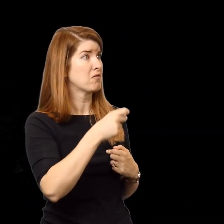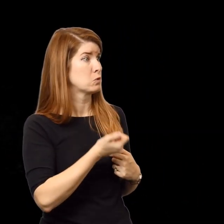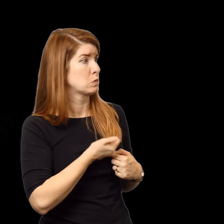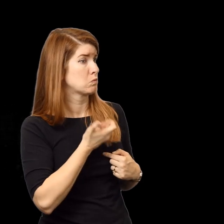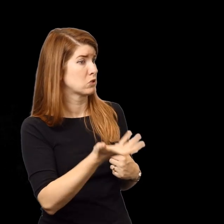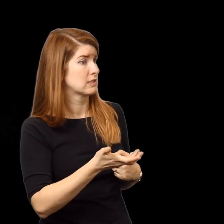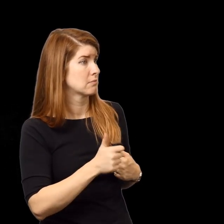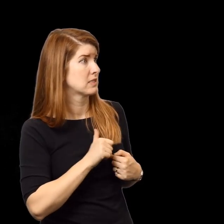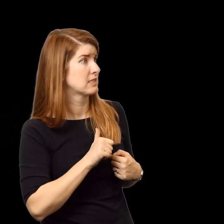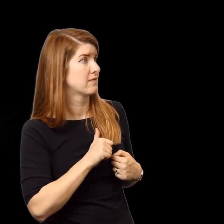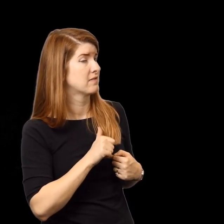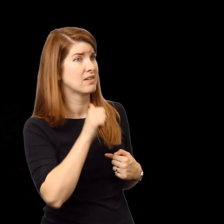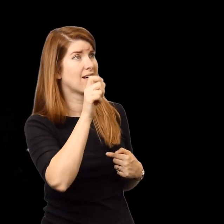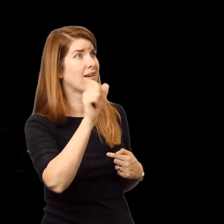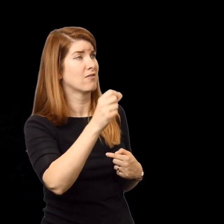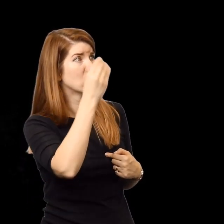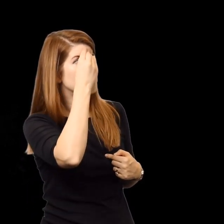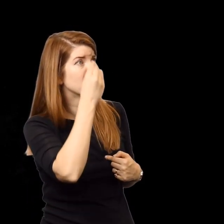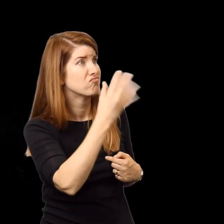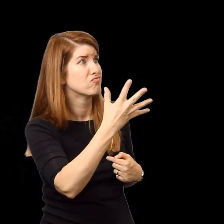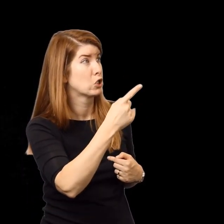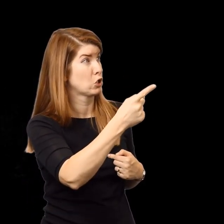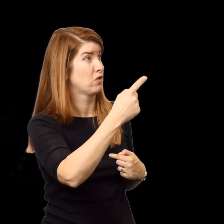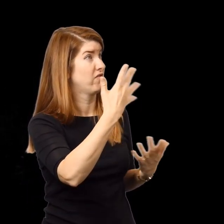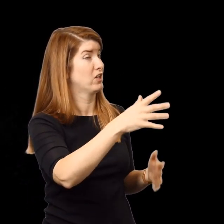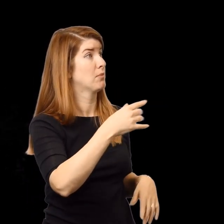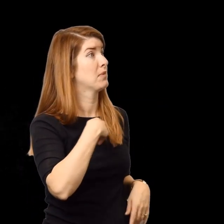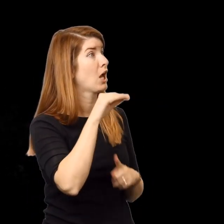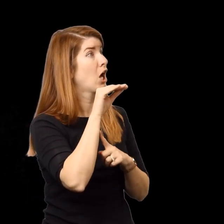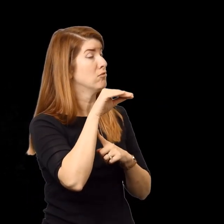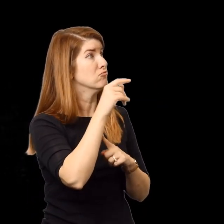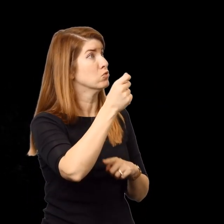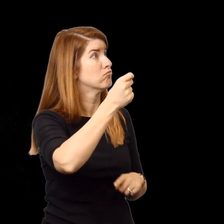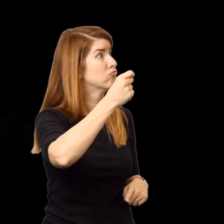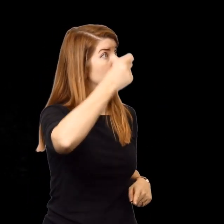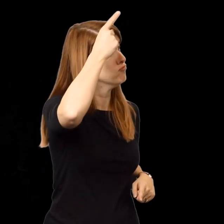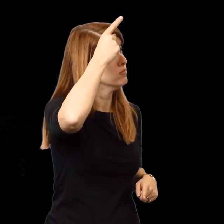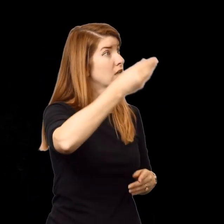If I don't have to express myself with language, and you read my mind,